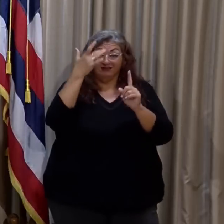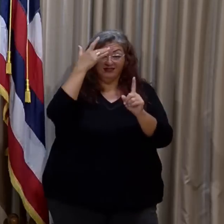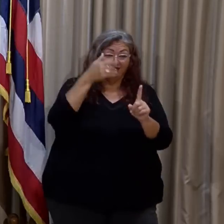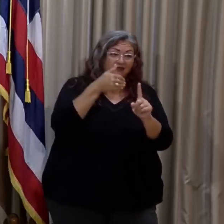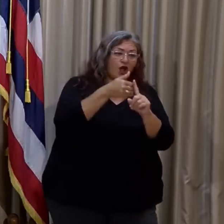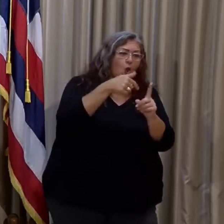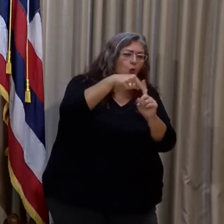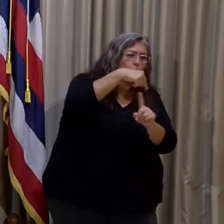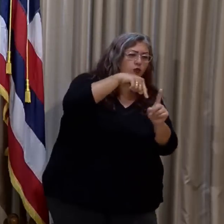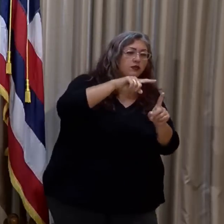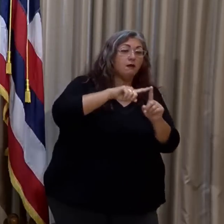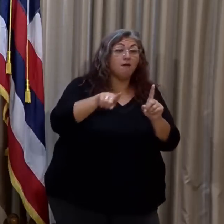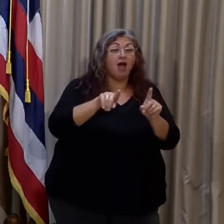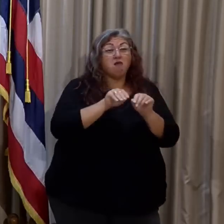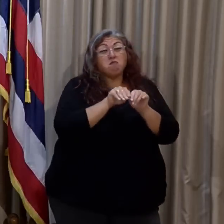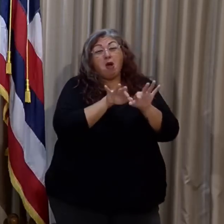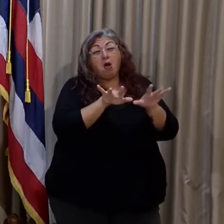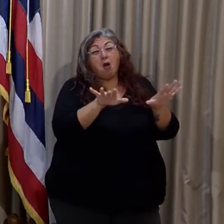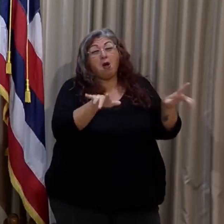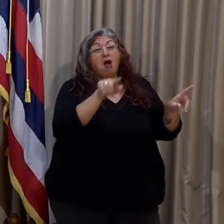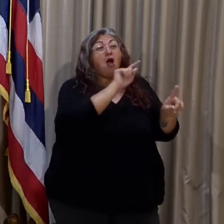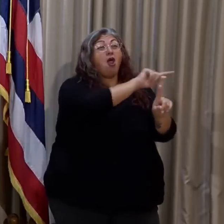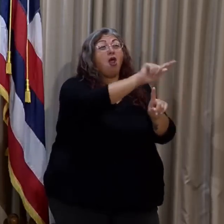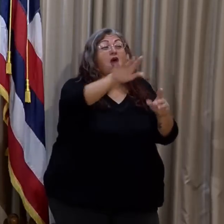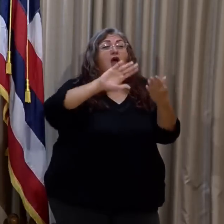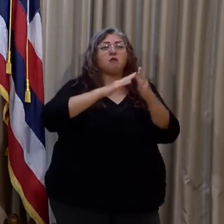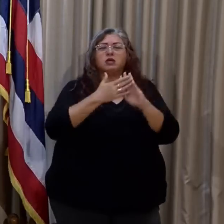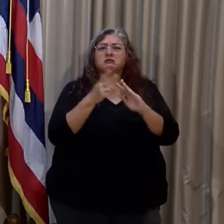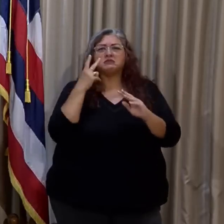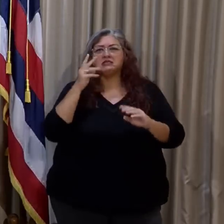CLUSTERS OF CASES, MOSTLY FAMILIES OR CLOSE CONTACTS.